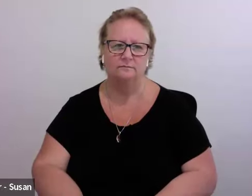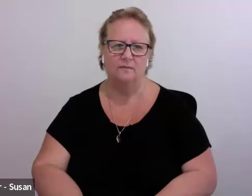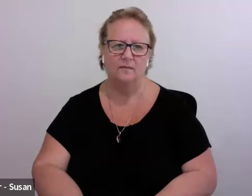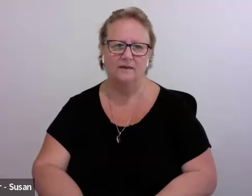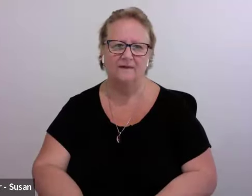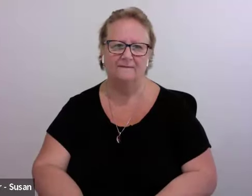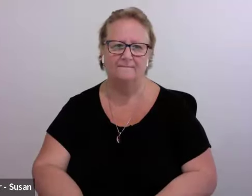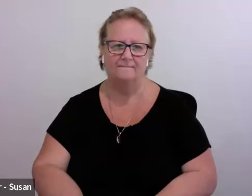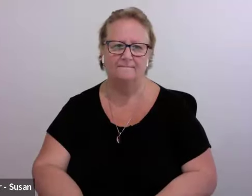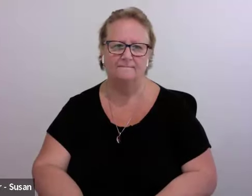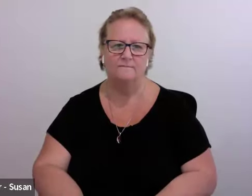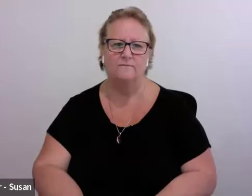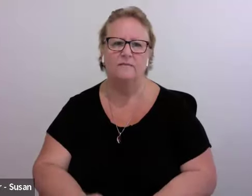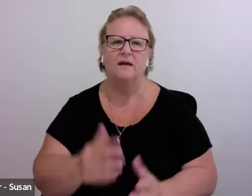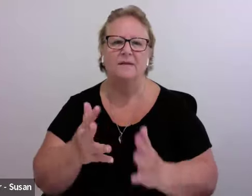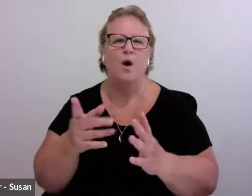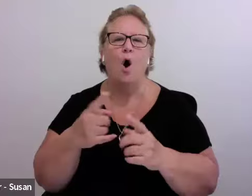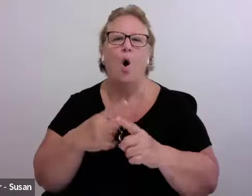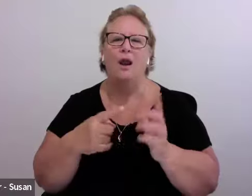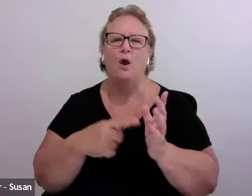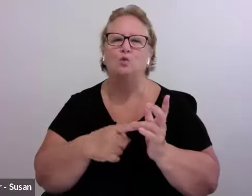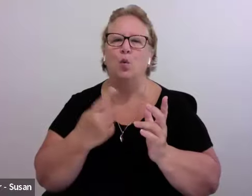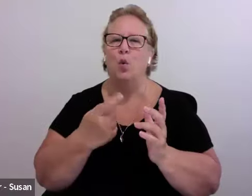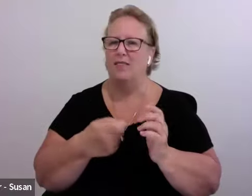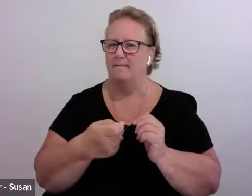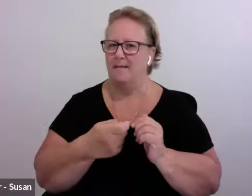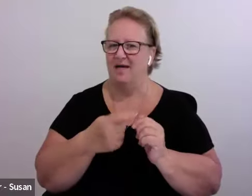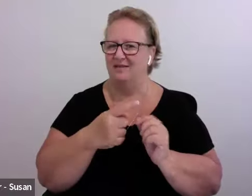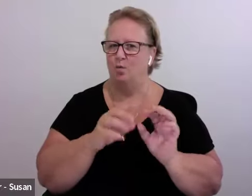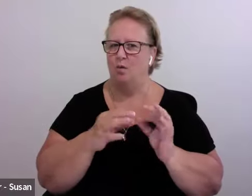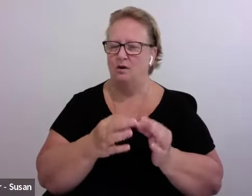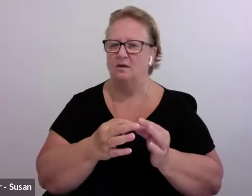there's multiple universities that will want to be